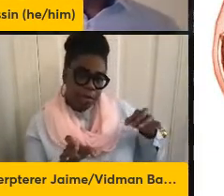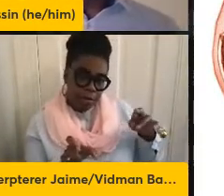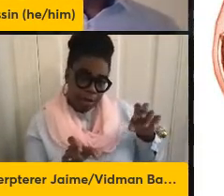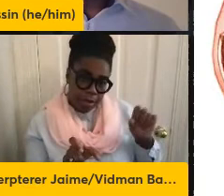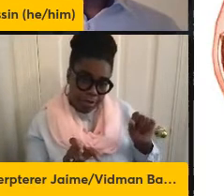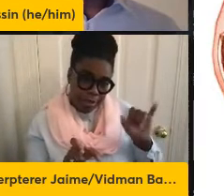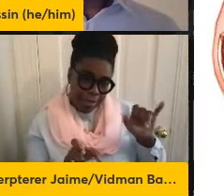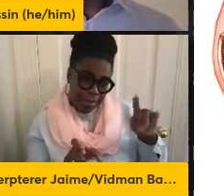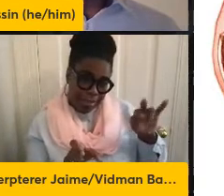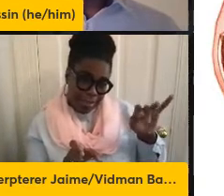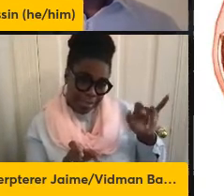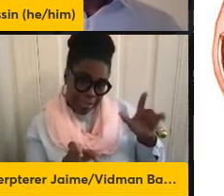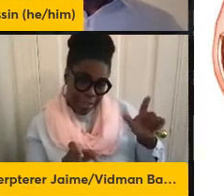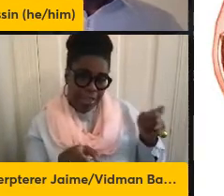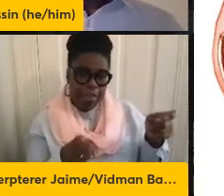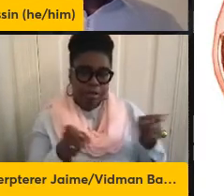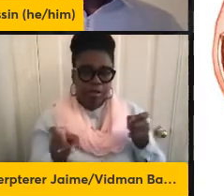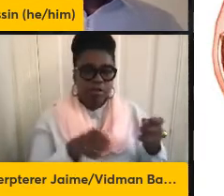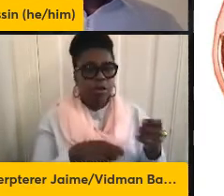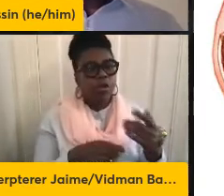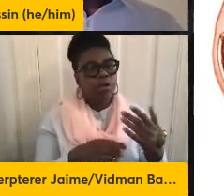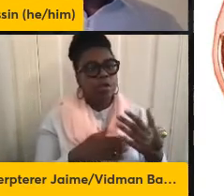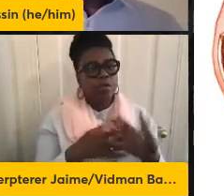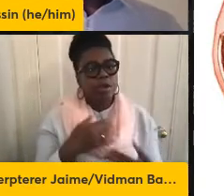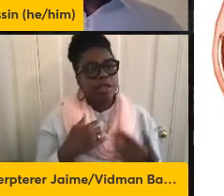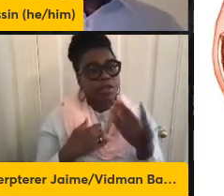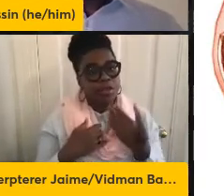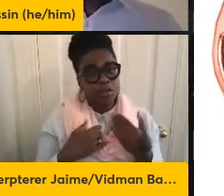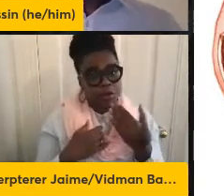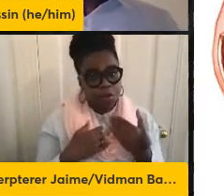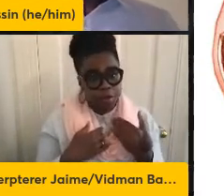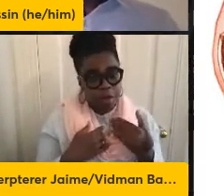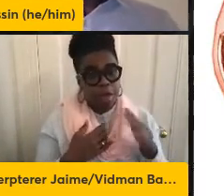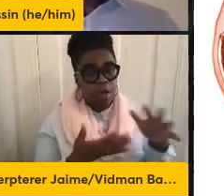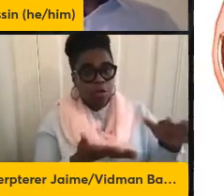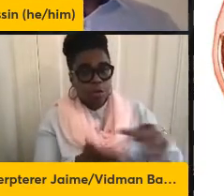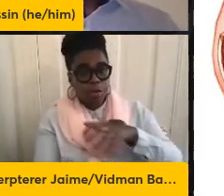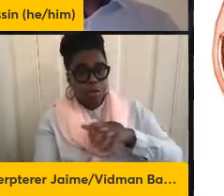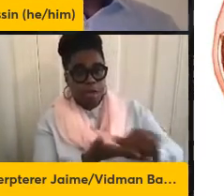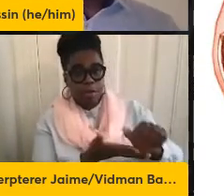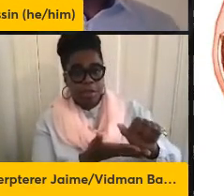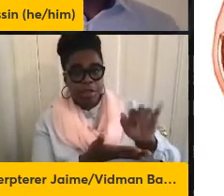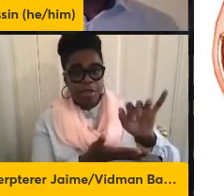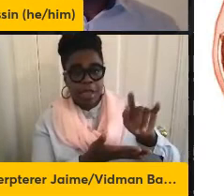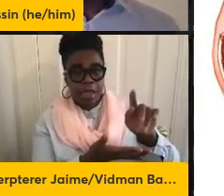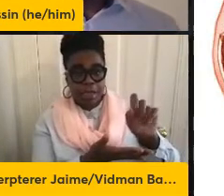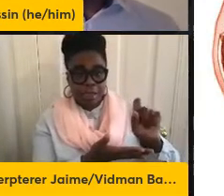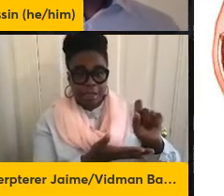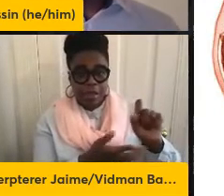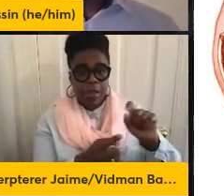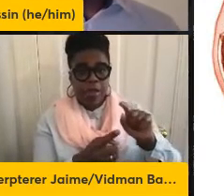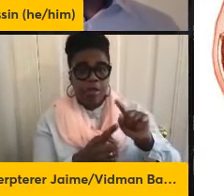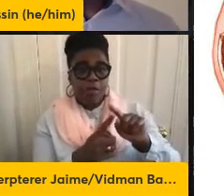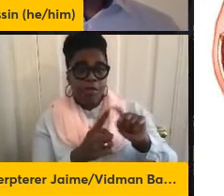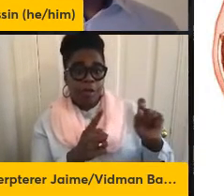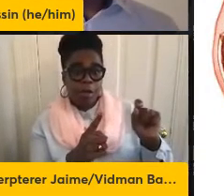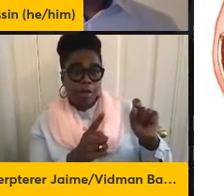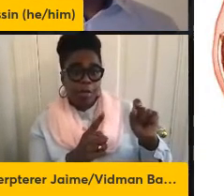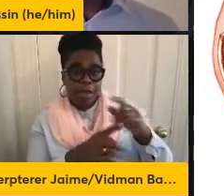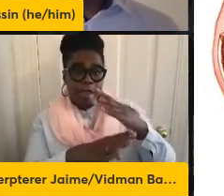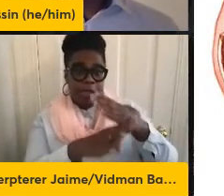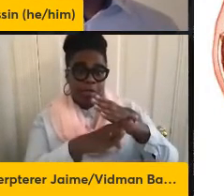that regulates blood sugar, and when you have damage of the eyelids, by immune cells, so this is why it's an autoimmune